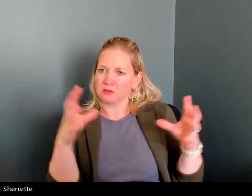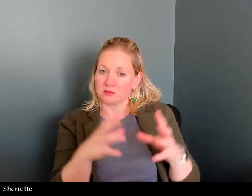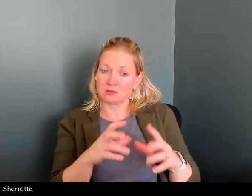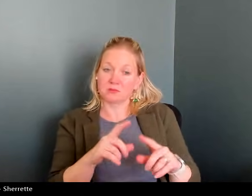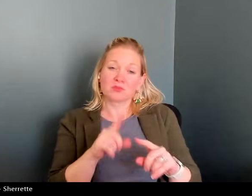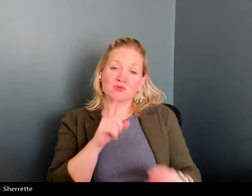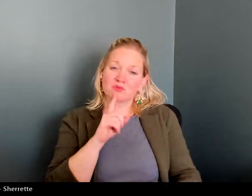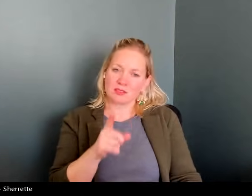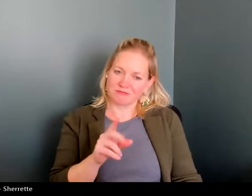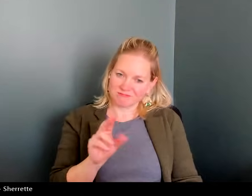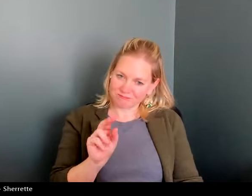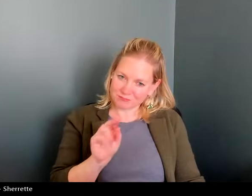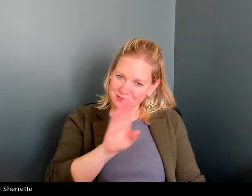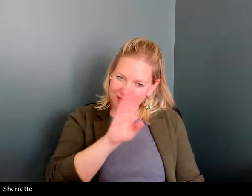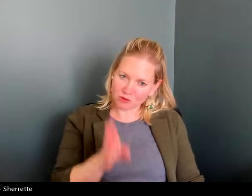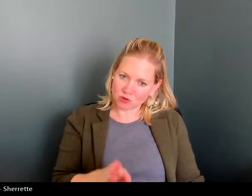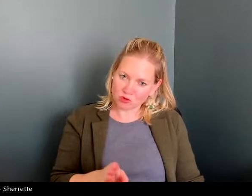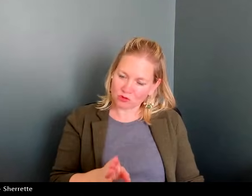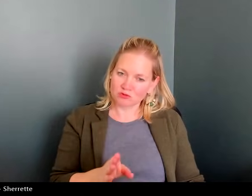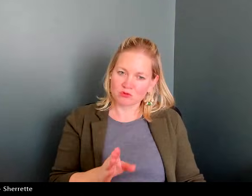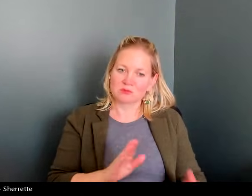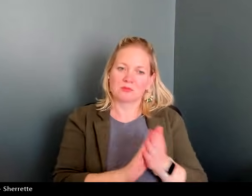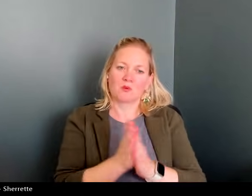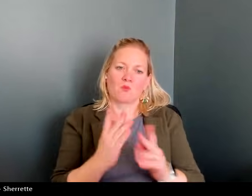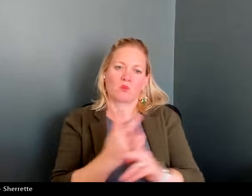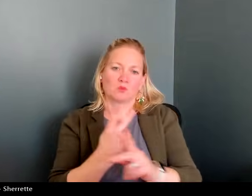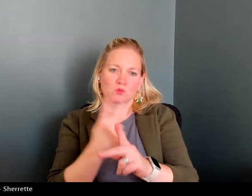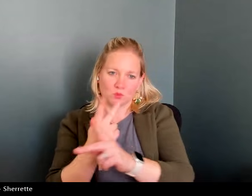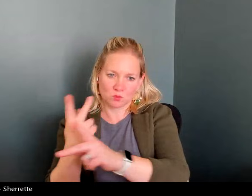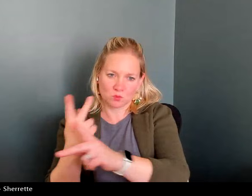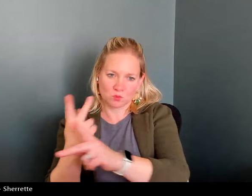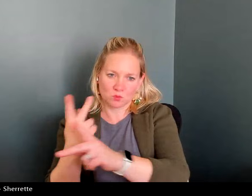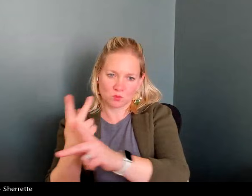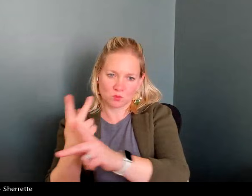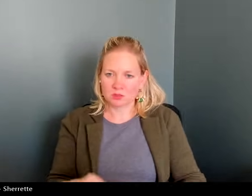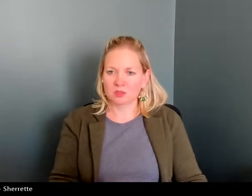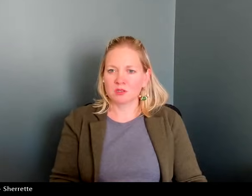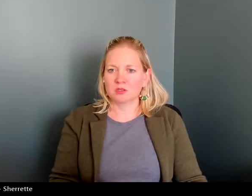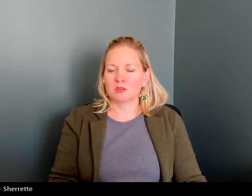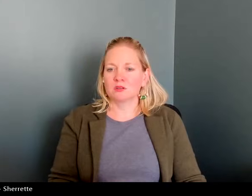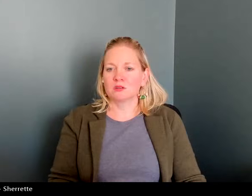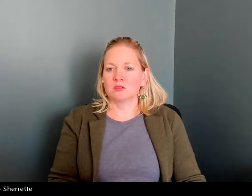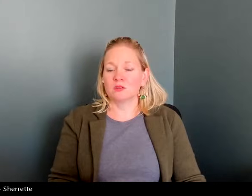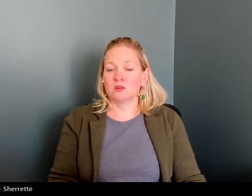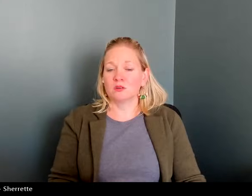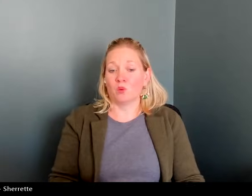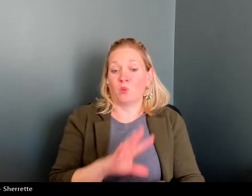really, it never did. It just got worse. And so, just in within last year was one